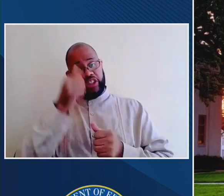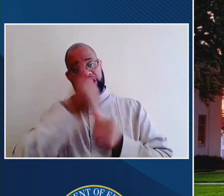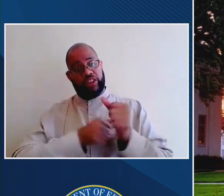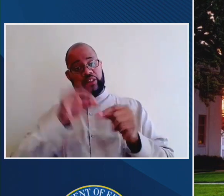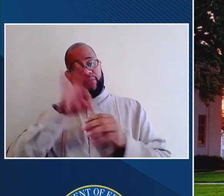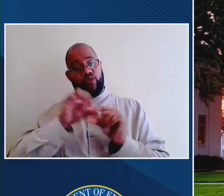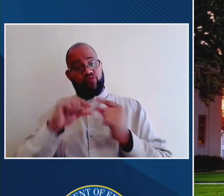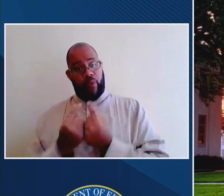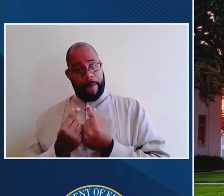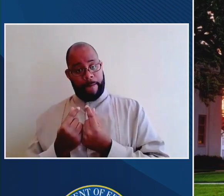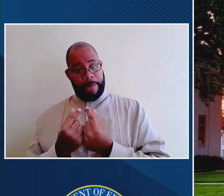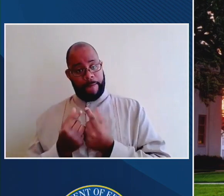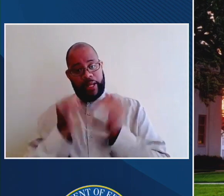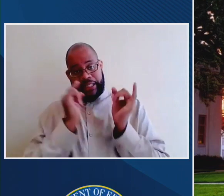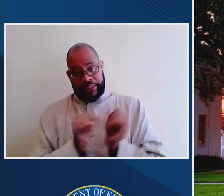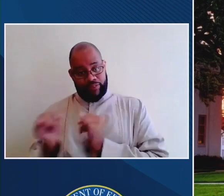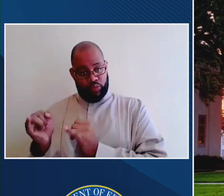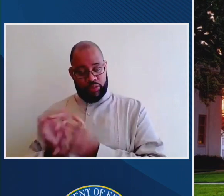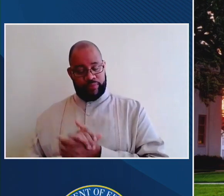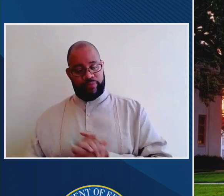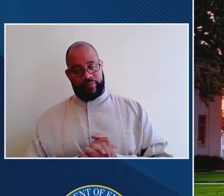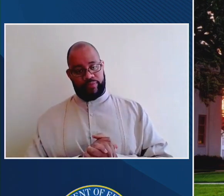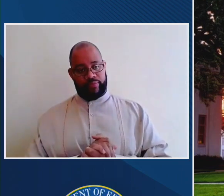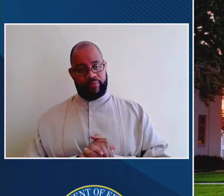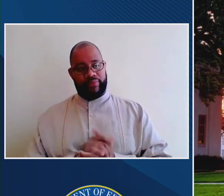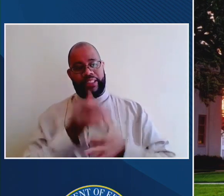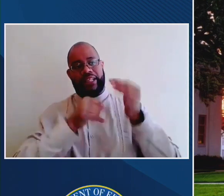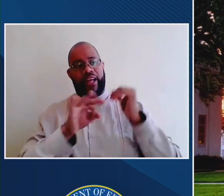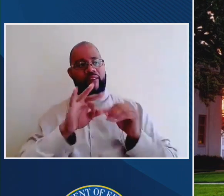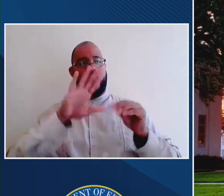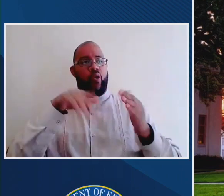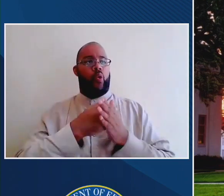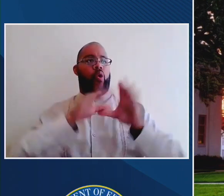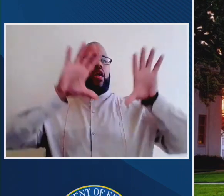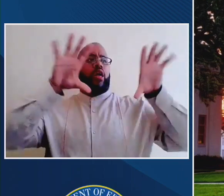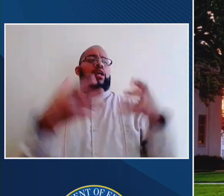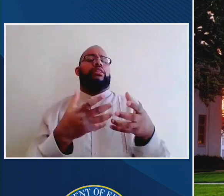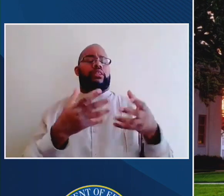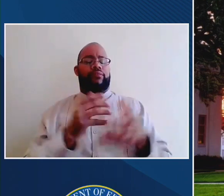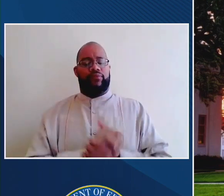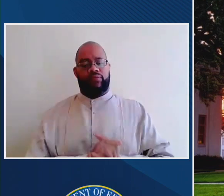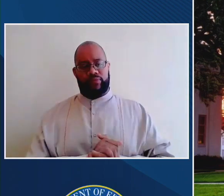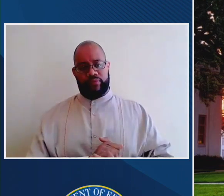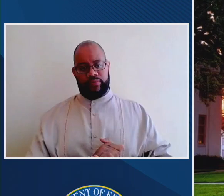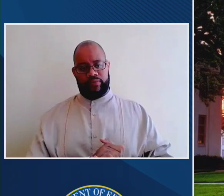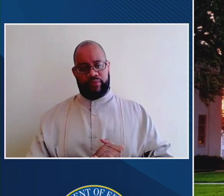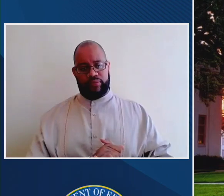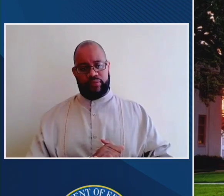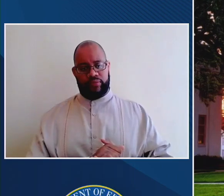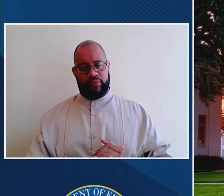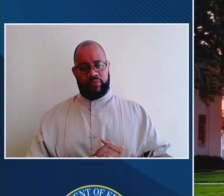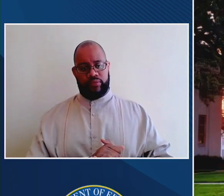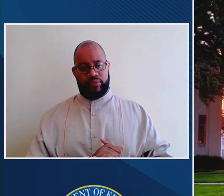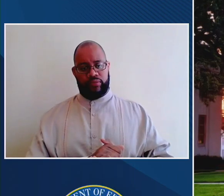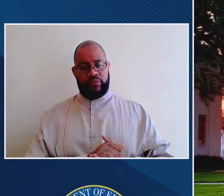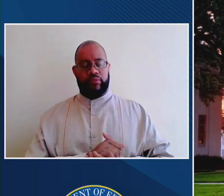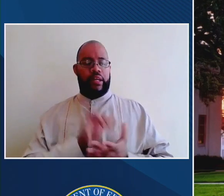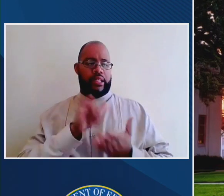individually rather than an entire collective. So, that's what I would propose as a way forward.